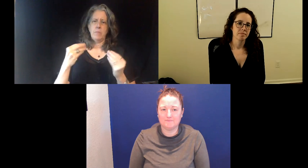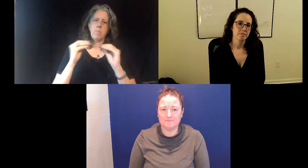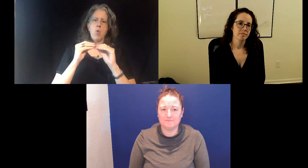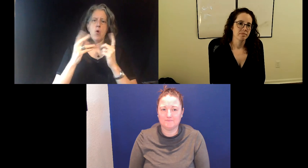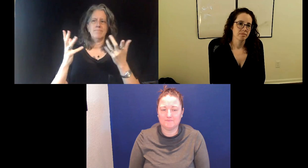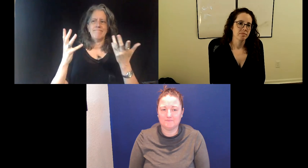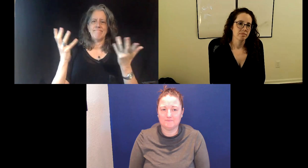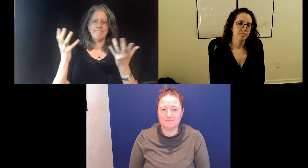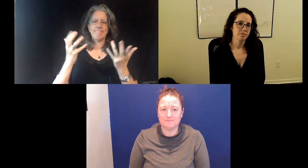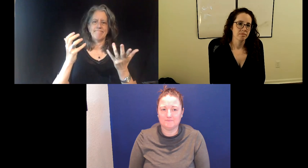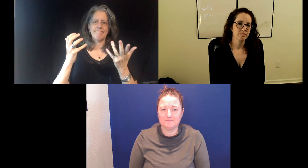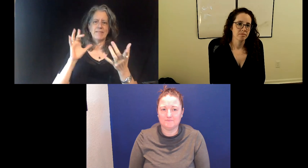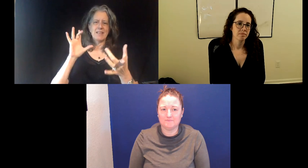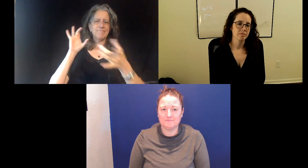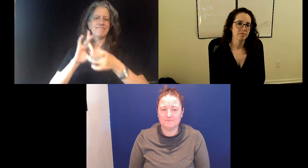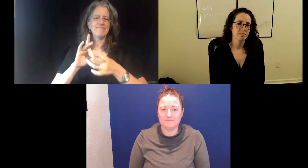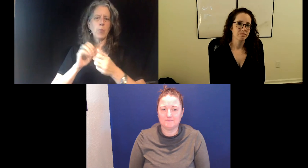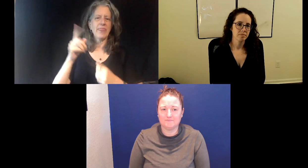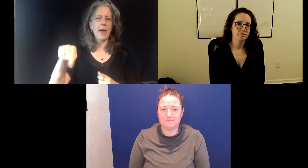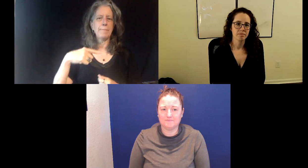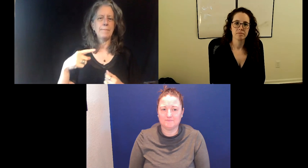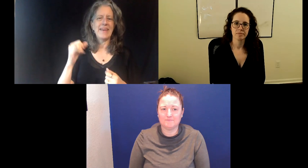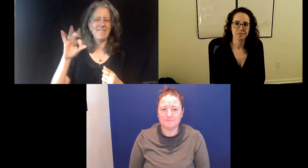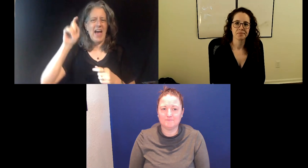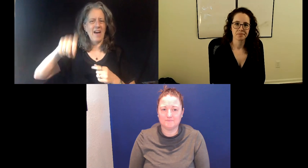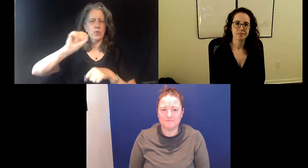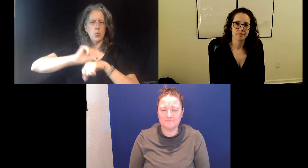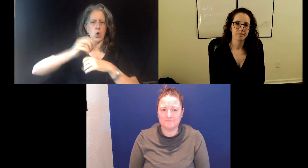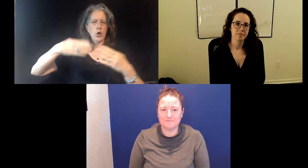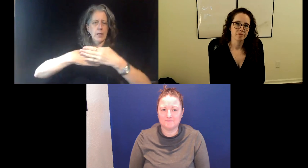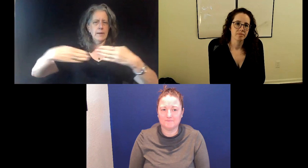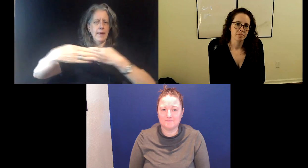like that and and i feel like there's more like of a connection with them